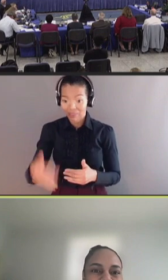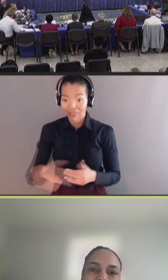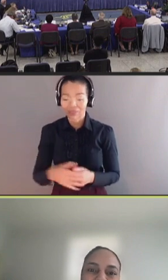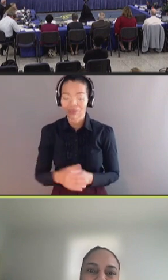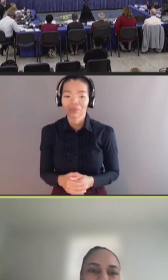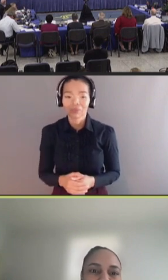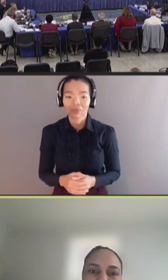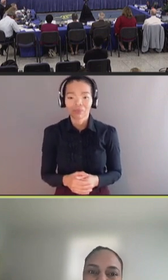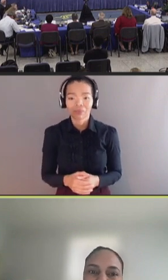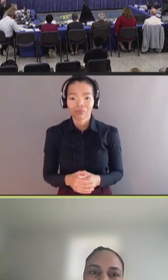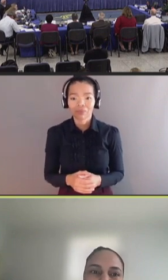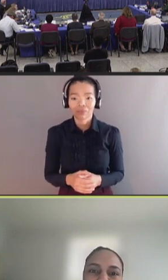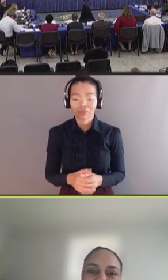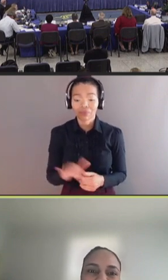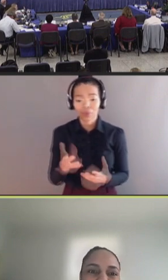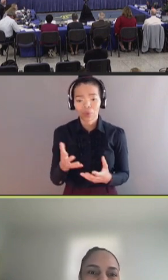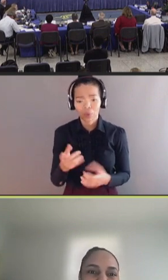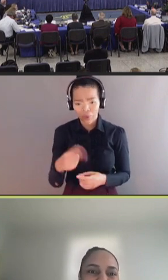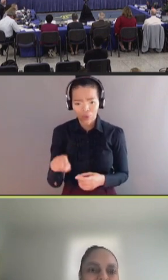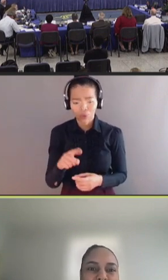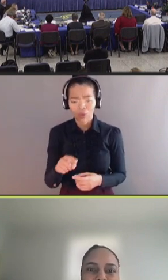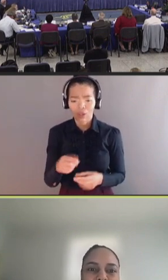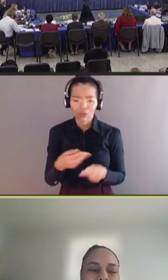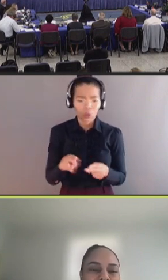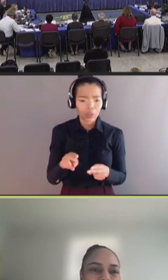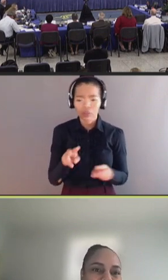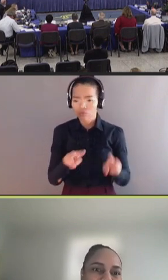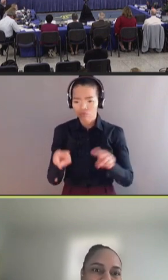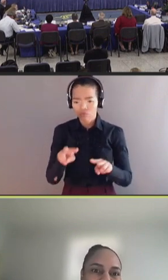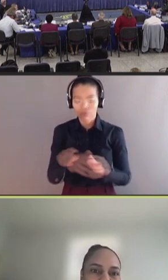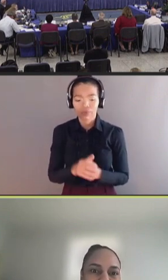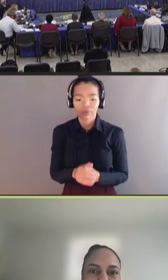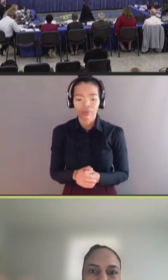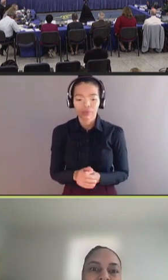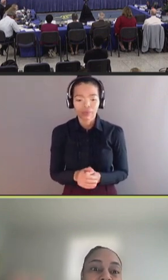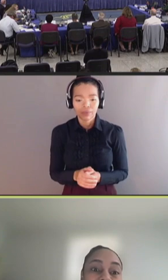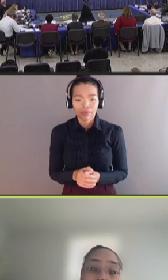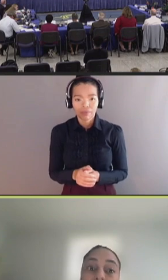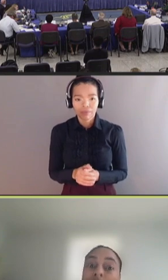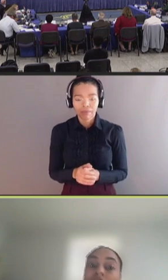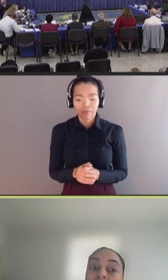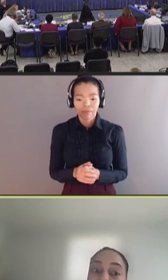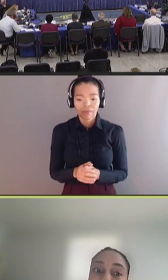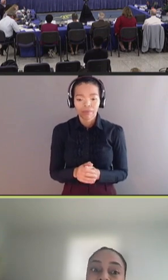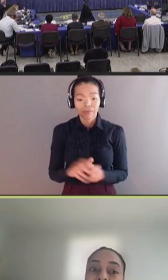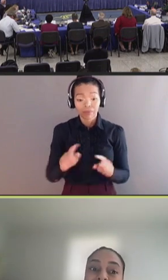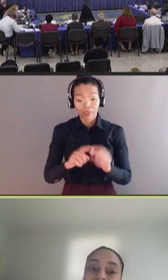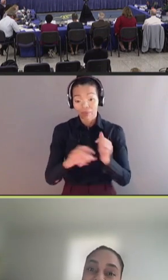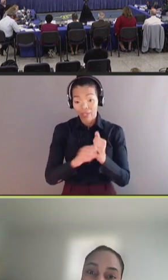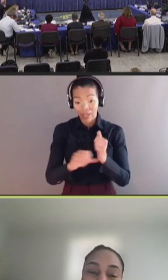And I just wanted you all to take a quick look at the ads that we just released. These are the